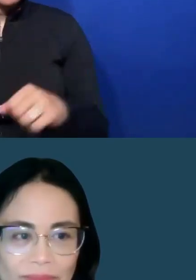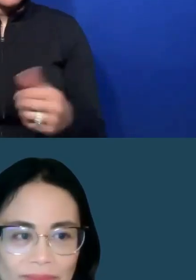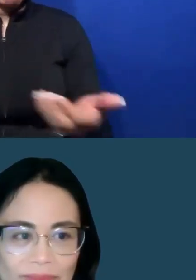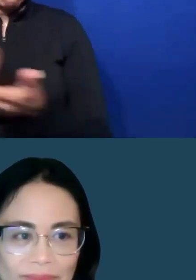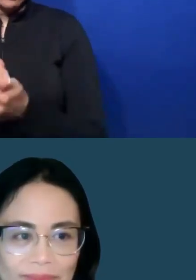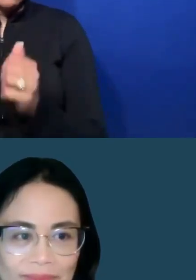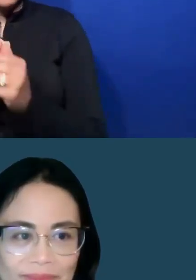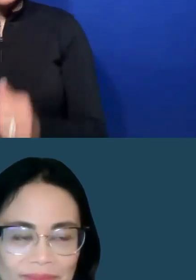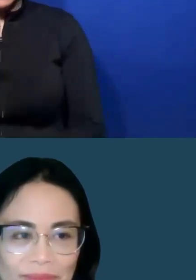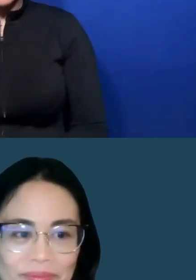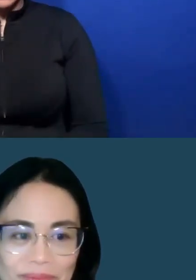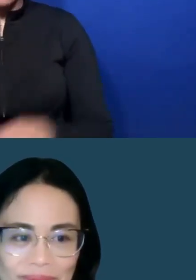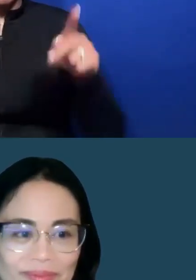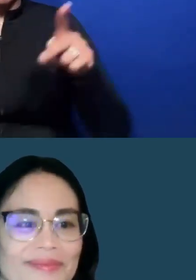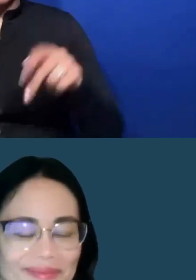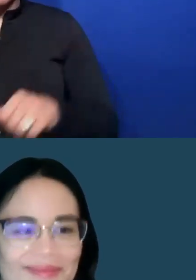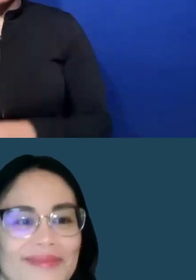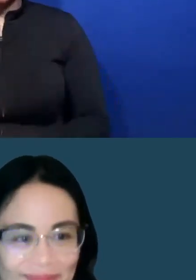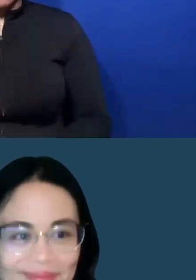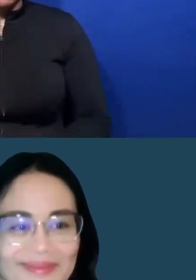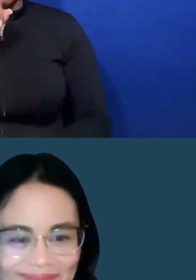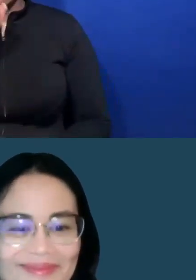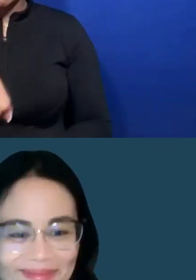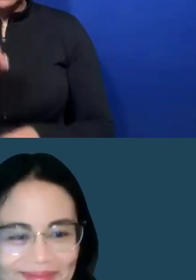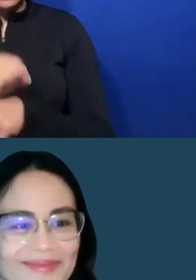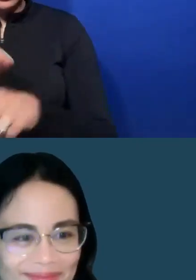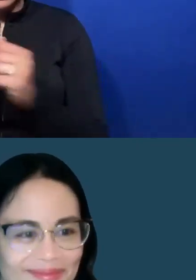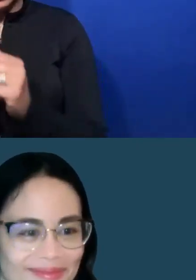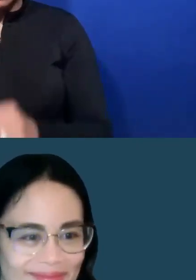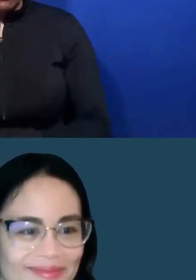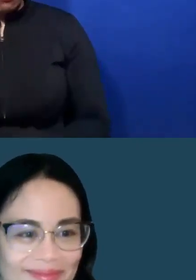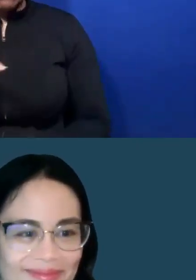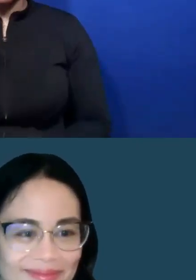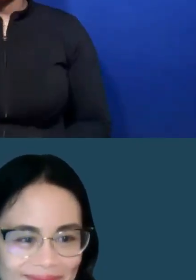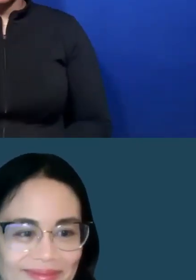First, I would love to work with y'all because your voices are so important,